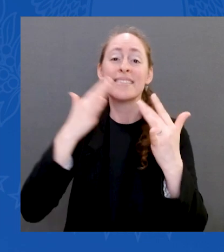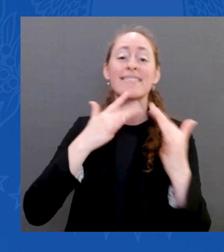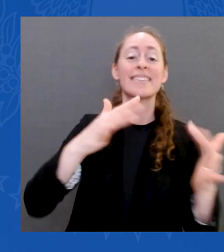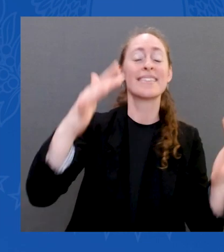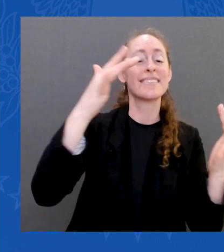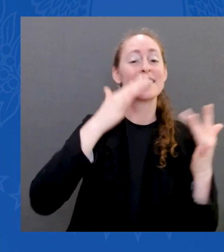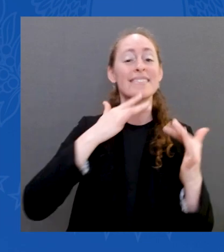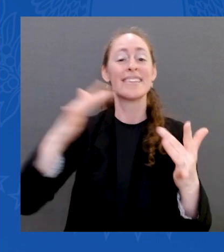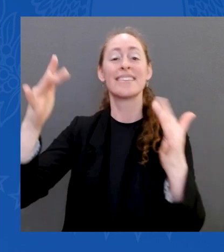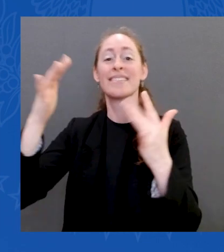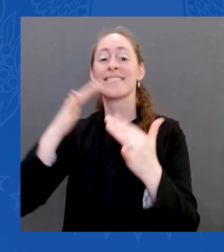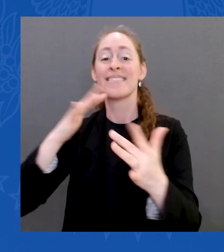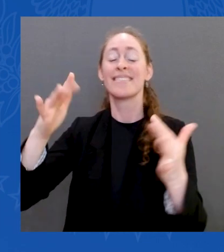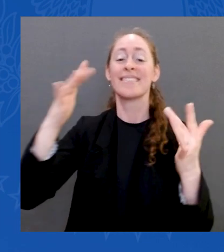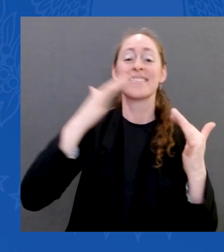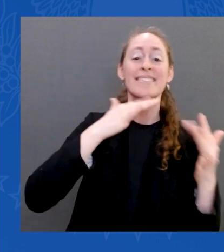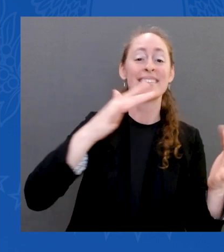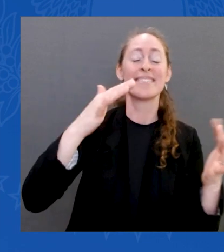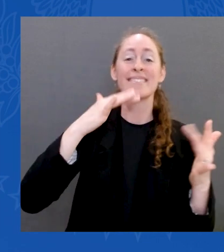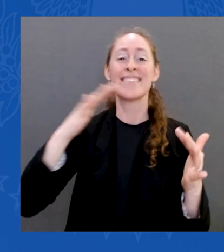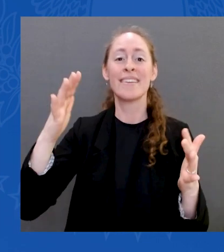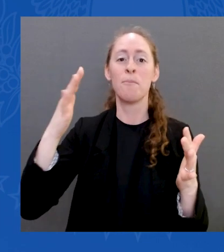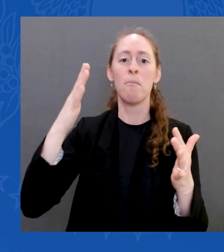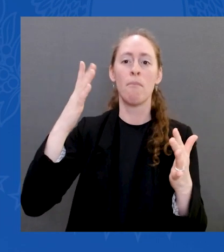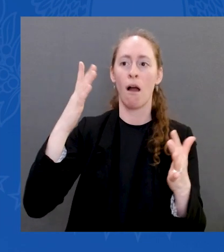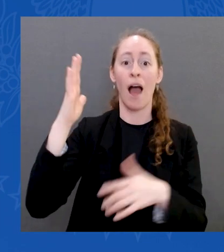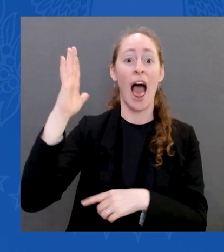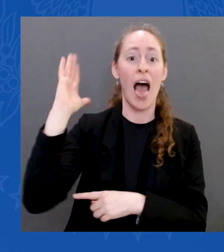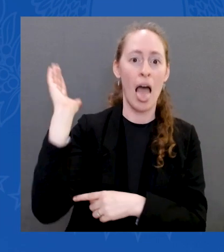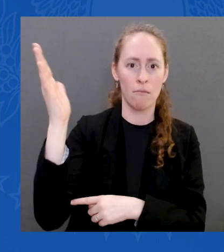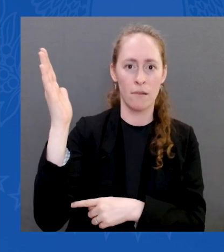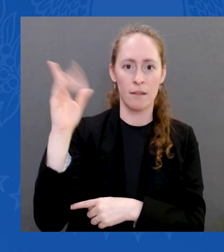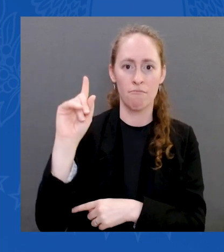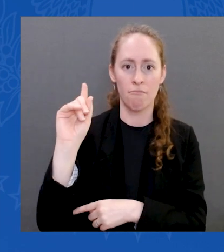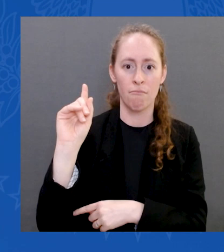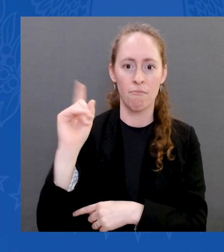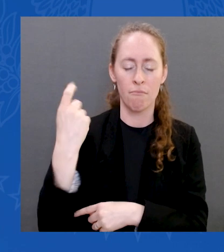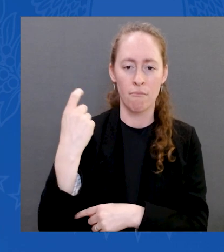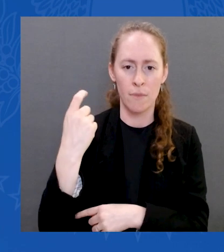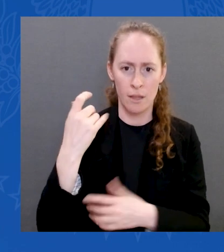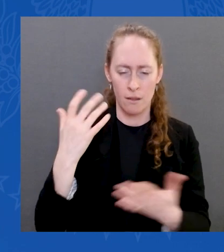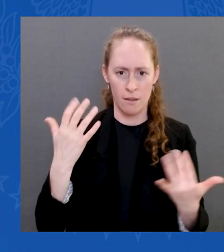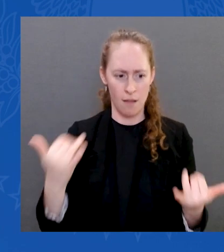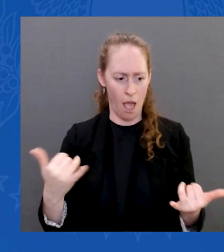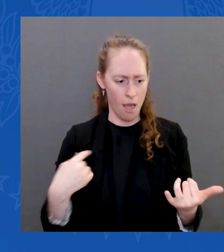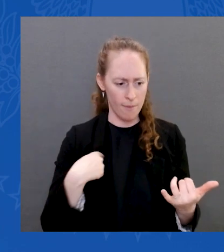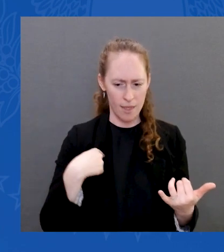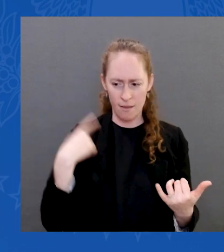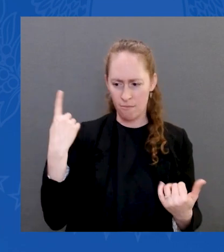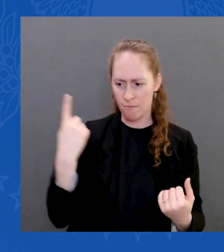And I look back on my life, and I think, beyond my family --